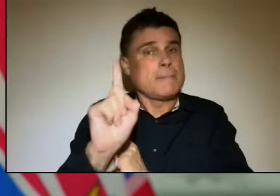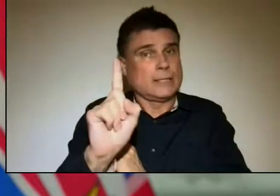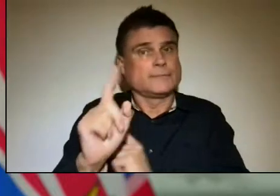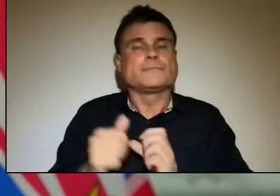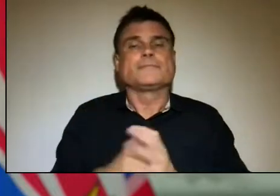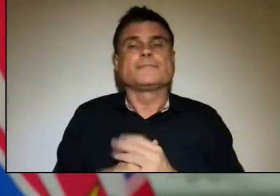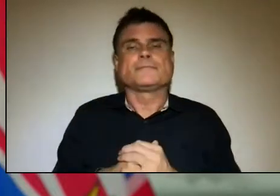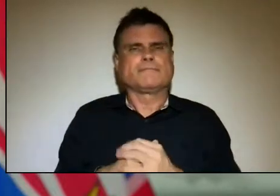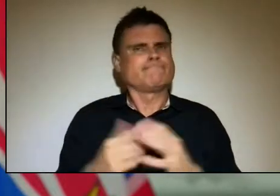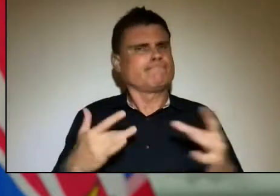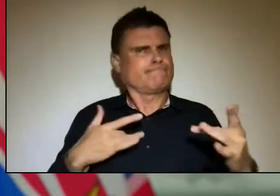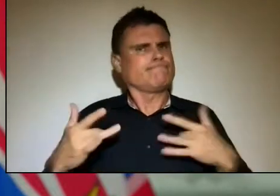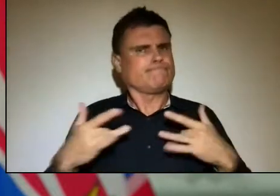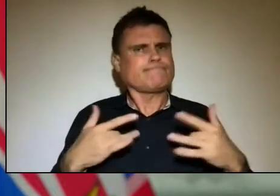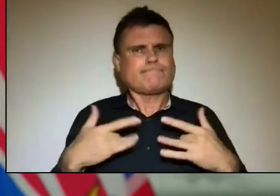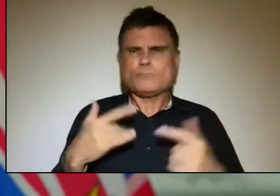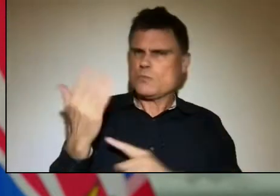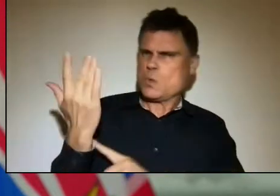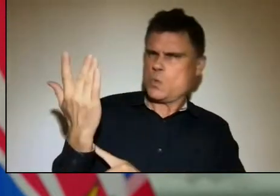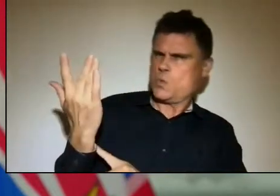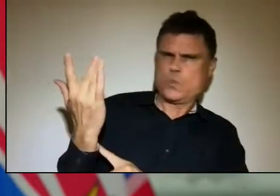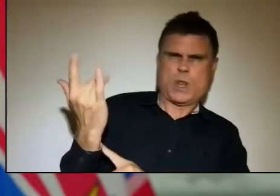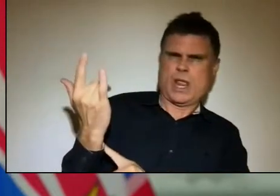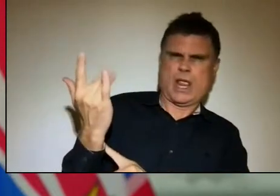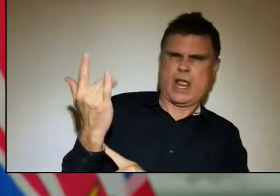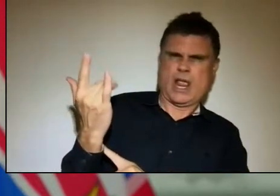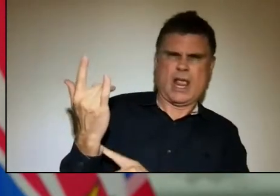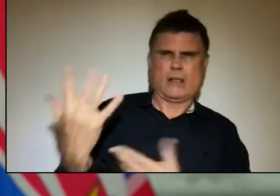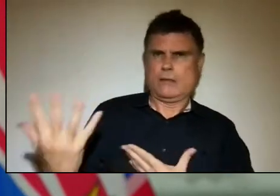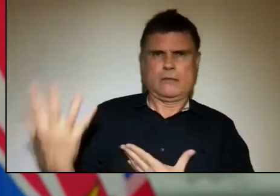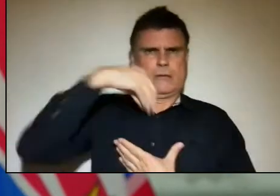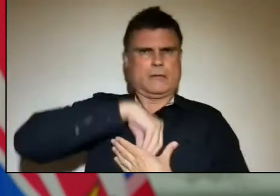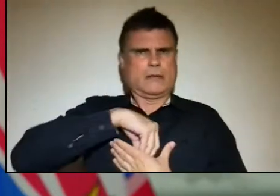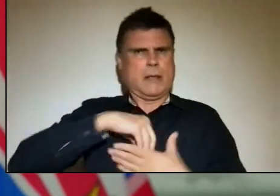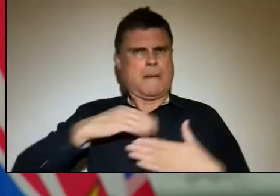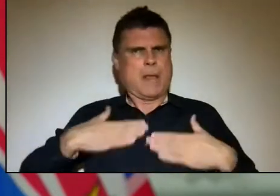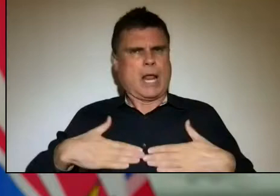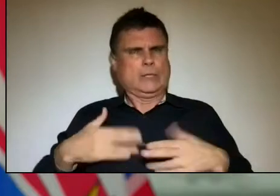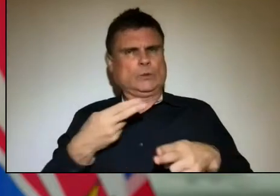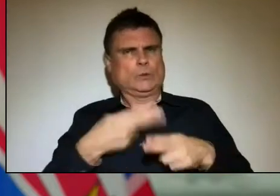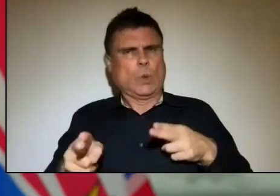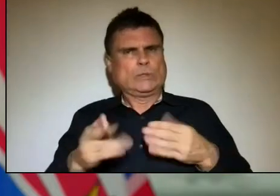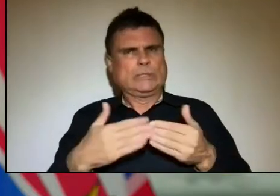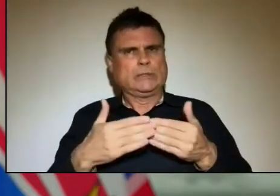with this shorter incubation period that now is more and more defined.